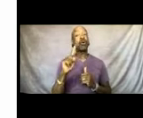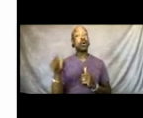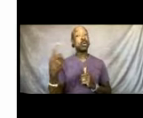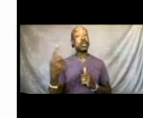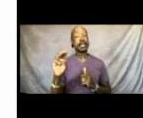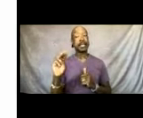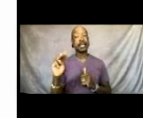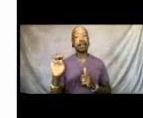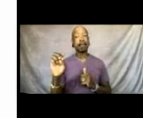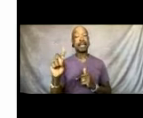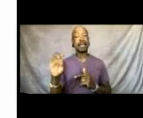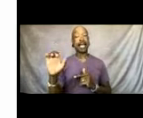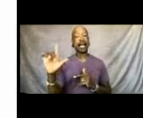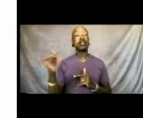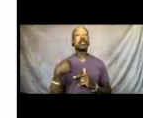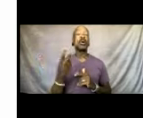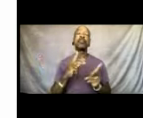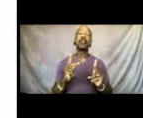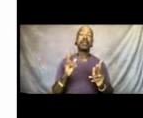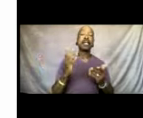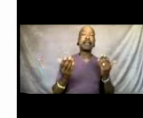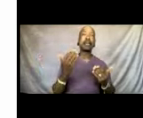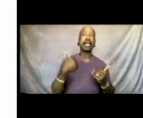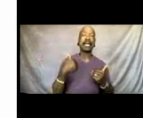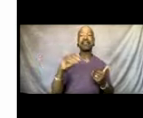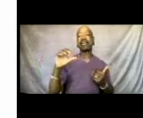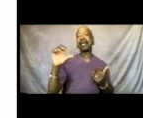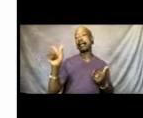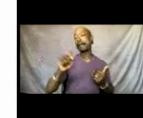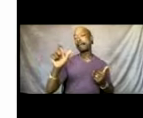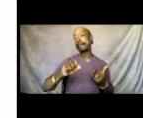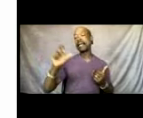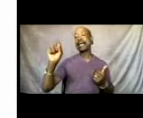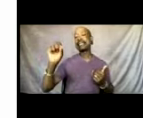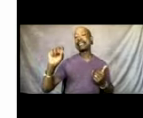change that is specific to California. And it is